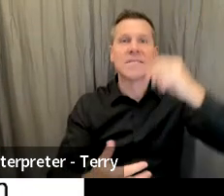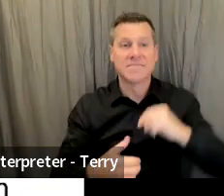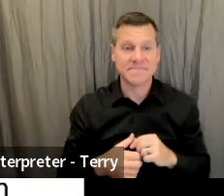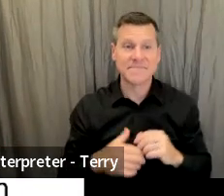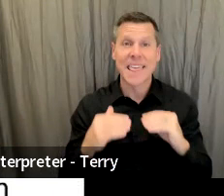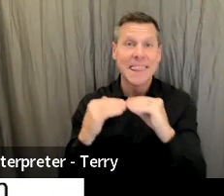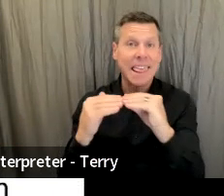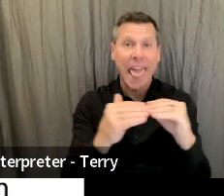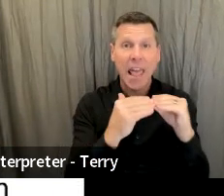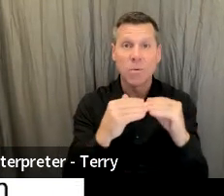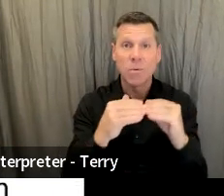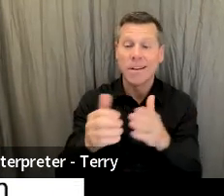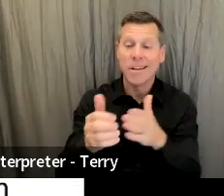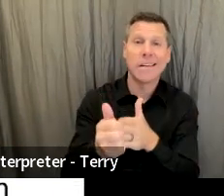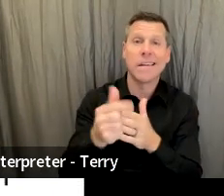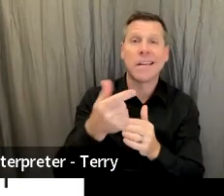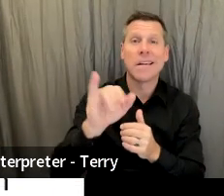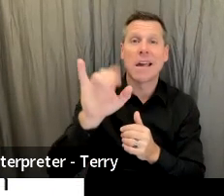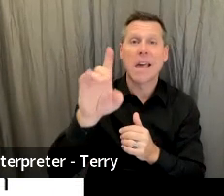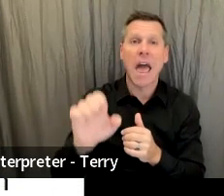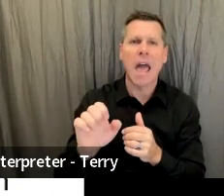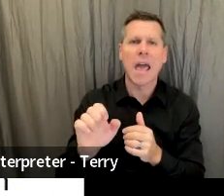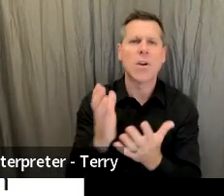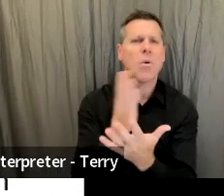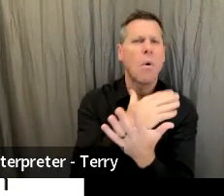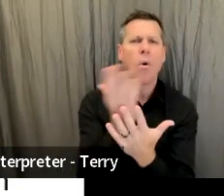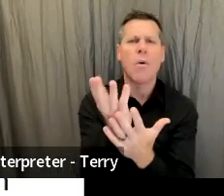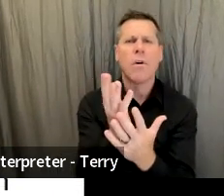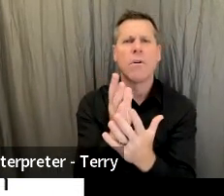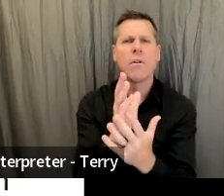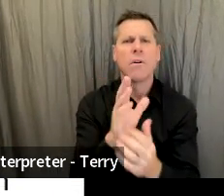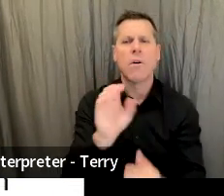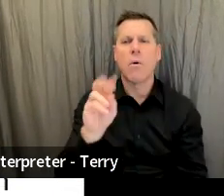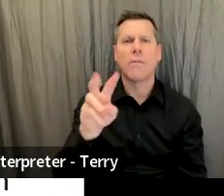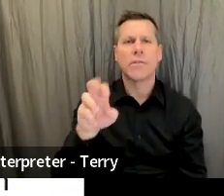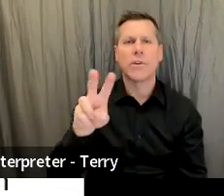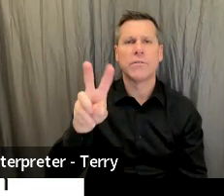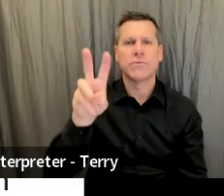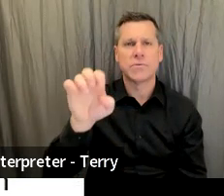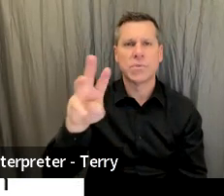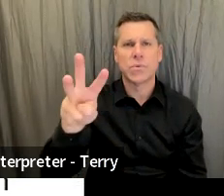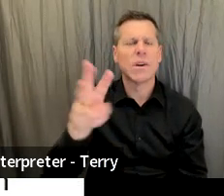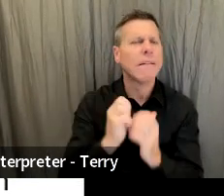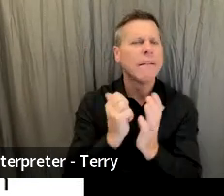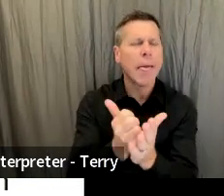really kind of sets the stage for the thinking around equity work at FCC